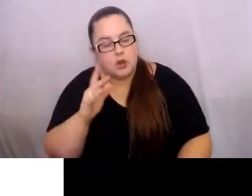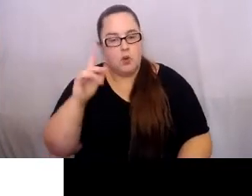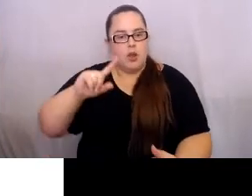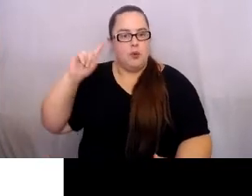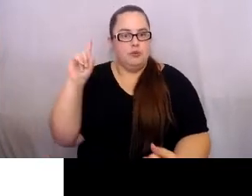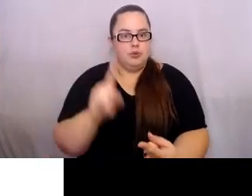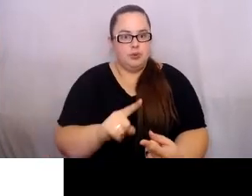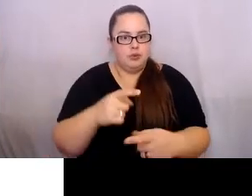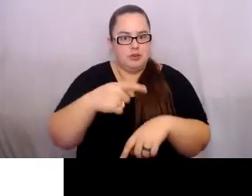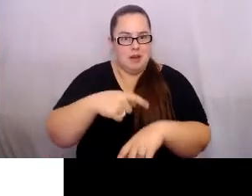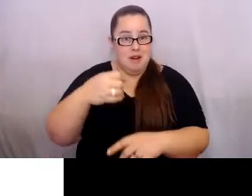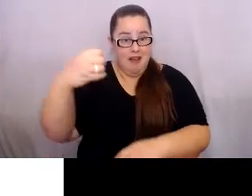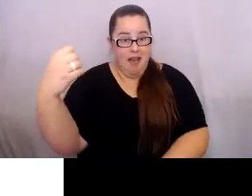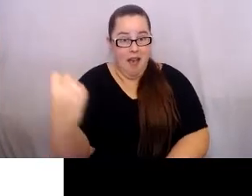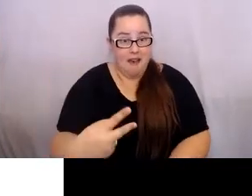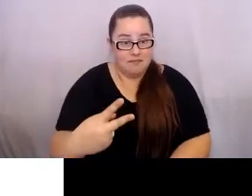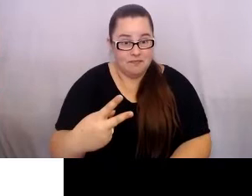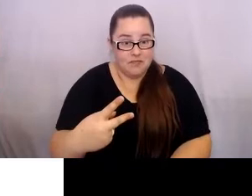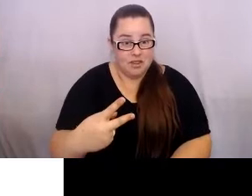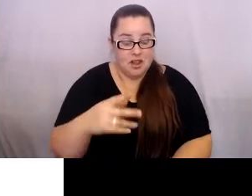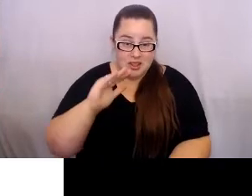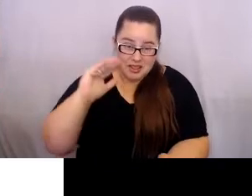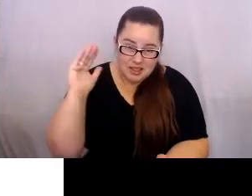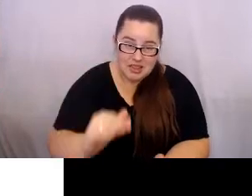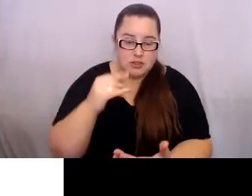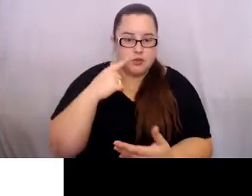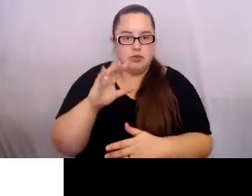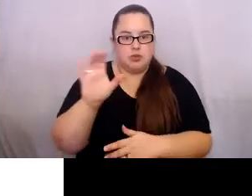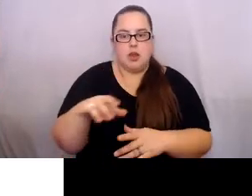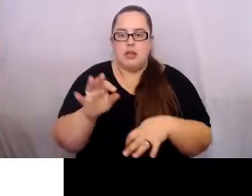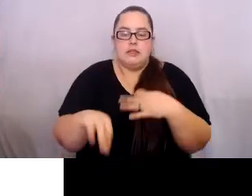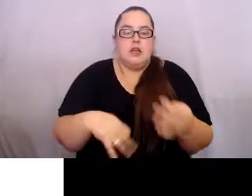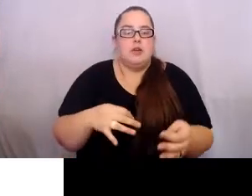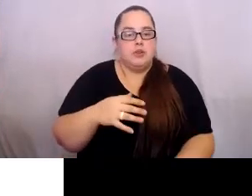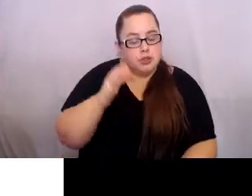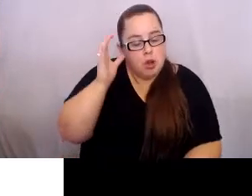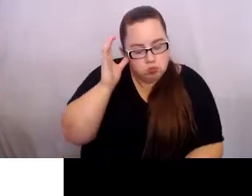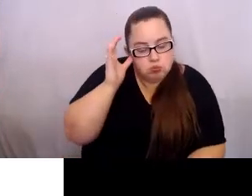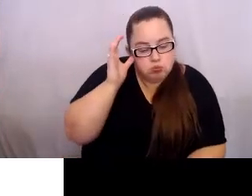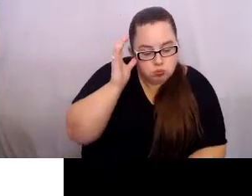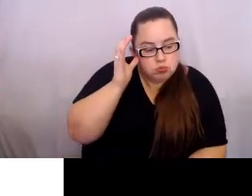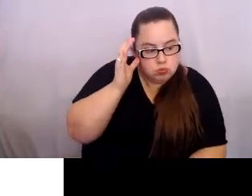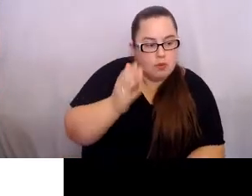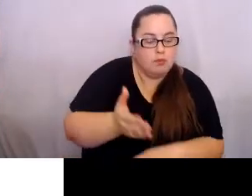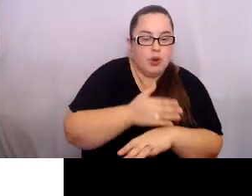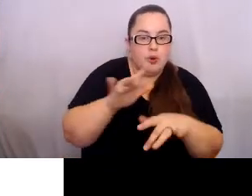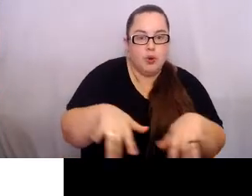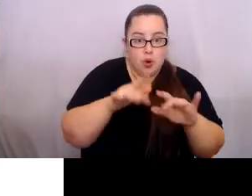In front of our Zoom. And instead just listen to the prerecorded lecture and then come together and discuss what we thought about it. And we can.